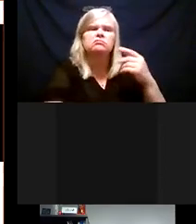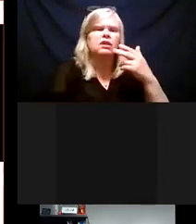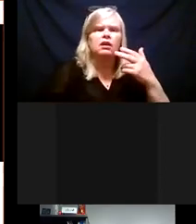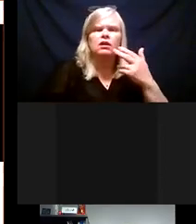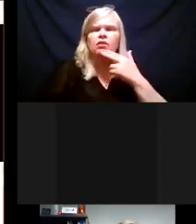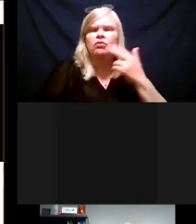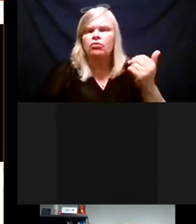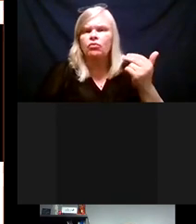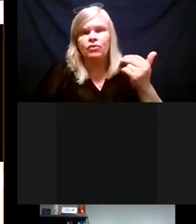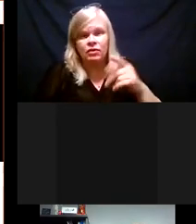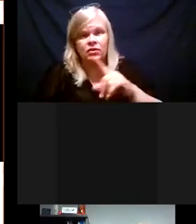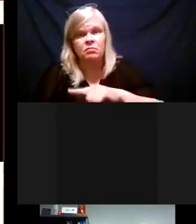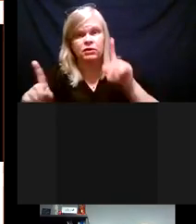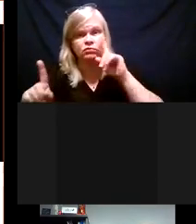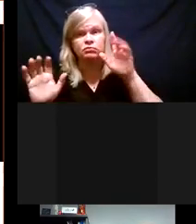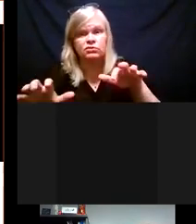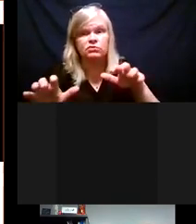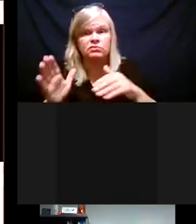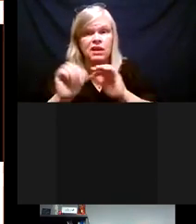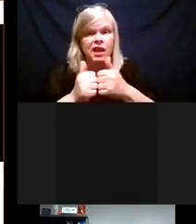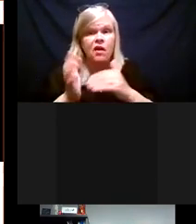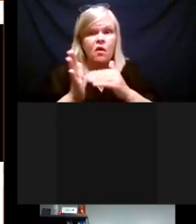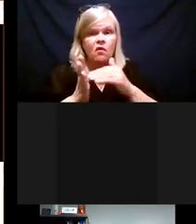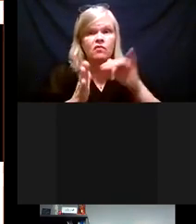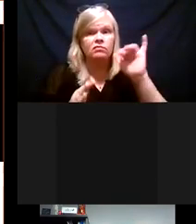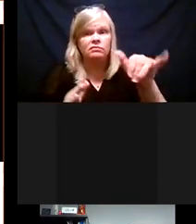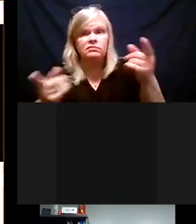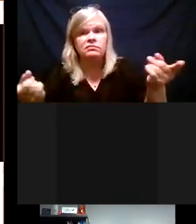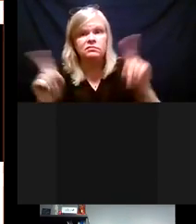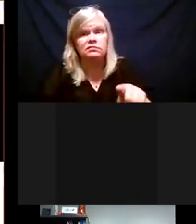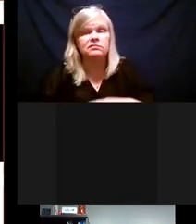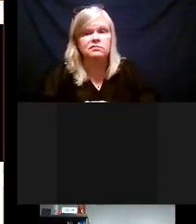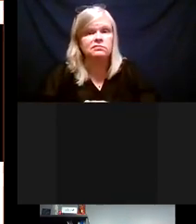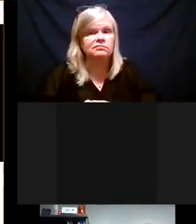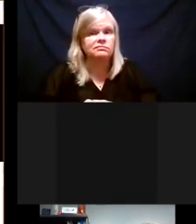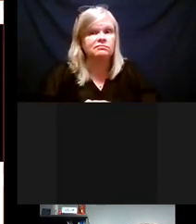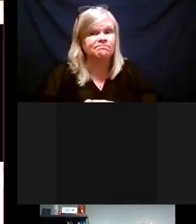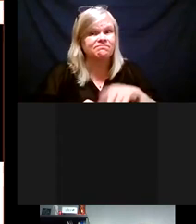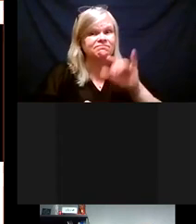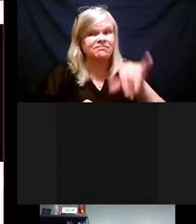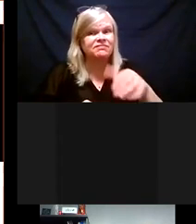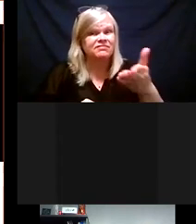YOU WOULD BE SURPRISED OFTEN THIS HAPPENS WHERE, YOU KNOW, A